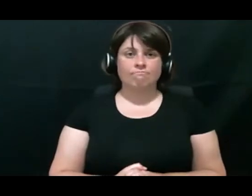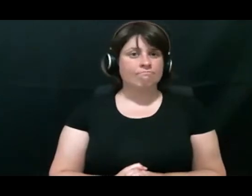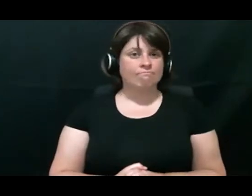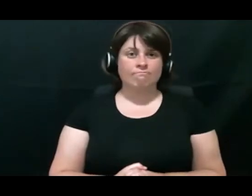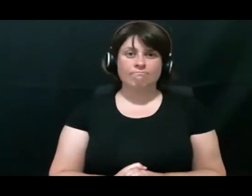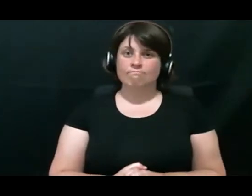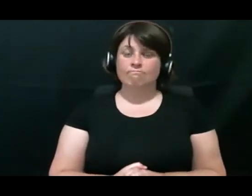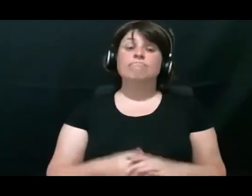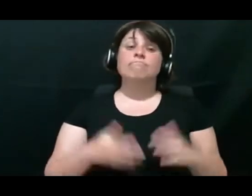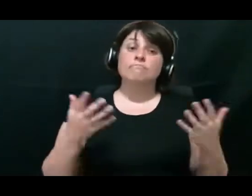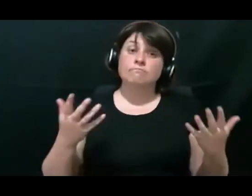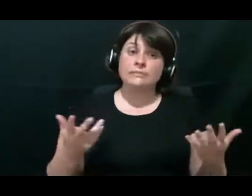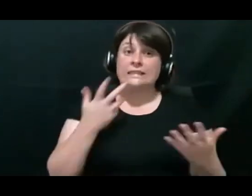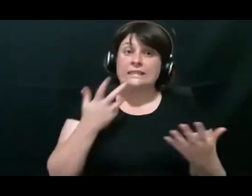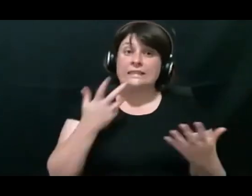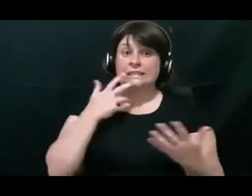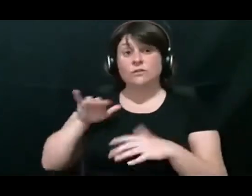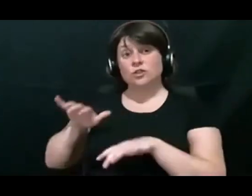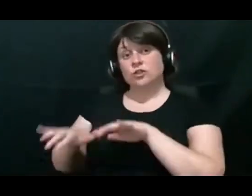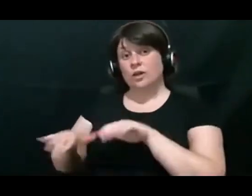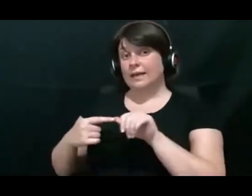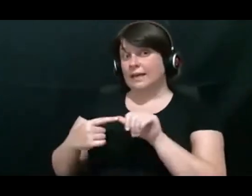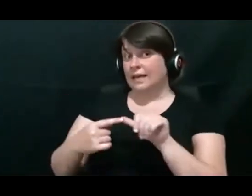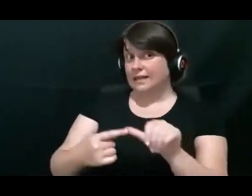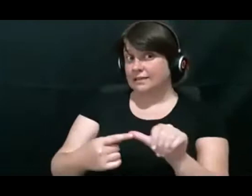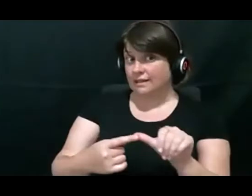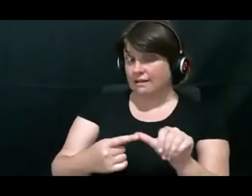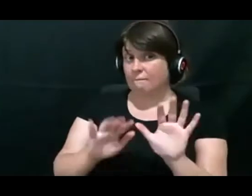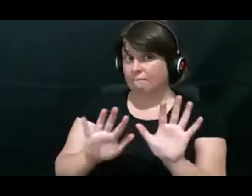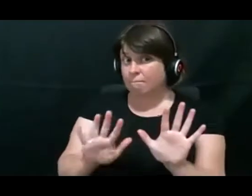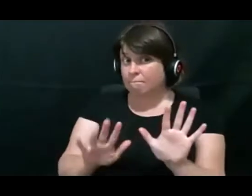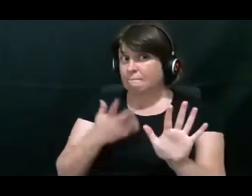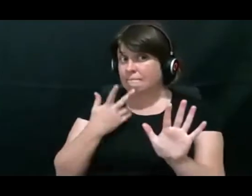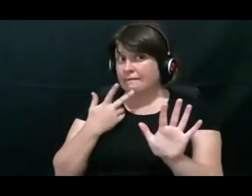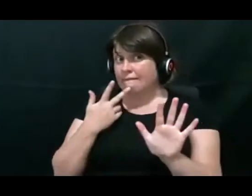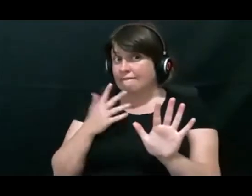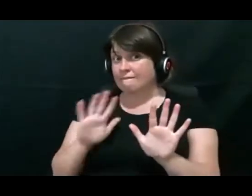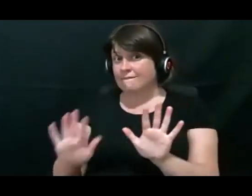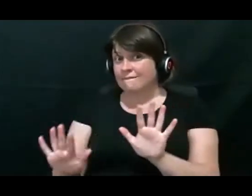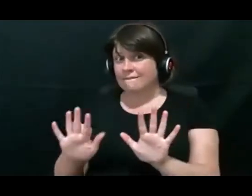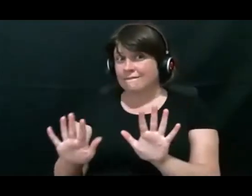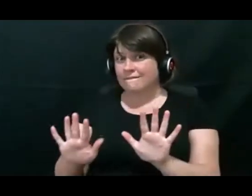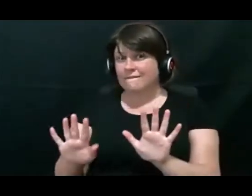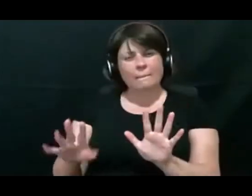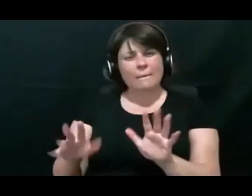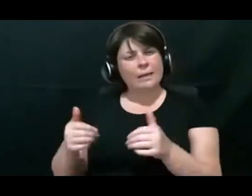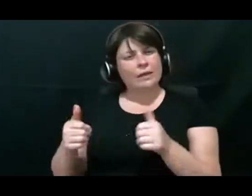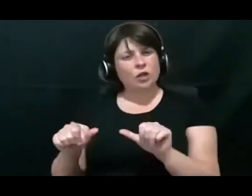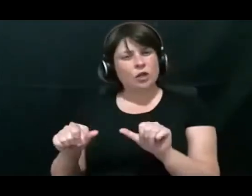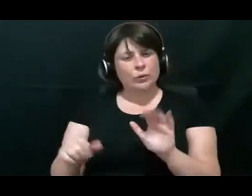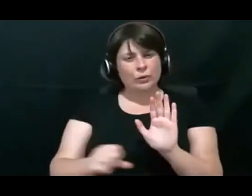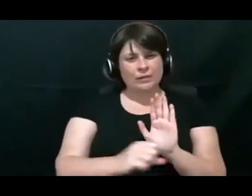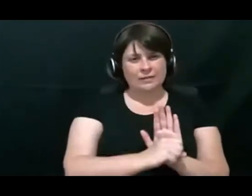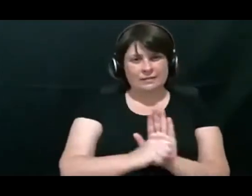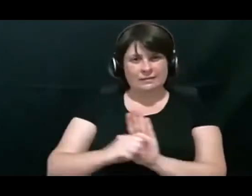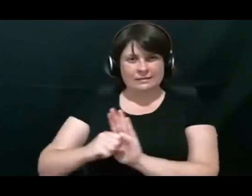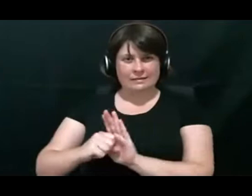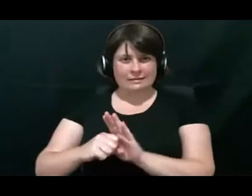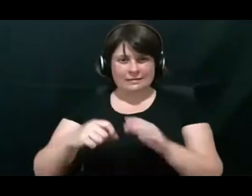If you happen to be typing an answer, could you perhaps use the emojis and reactions in